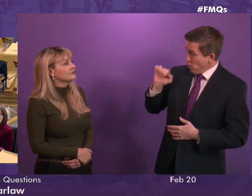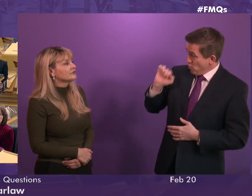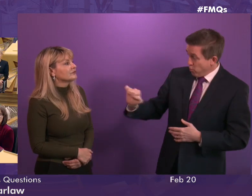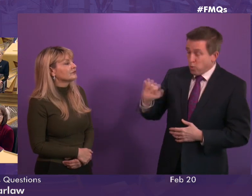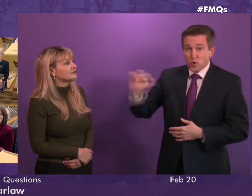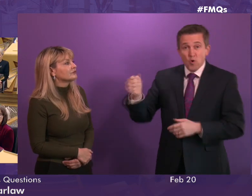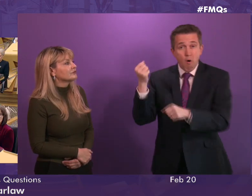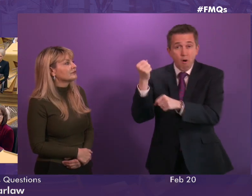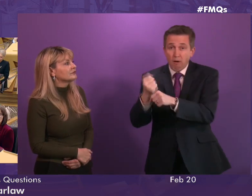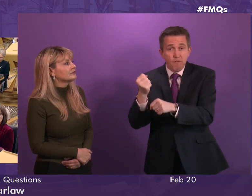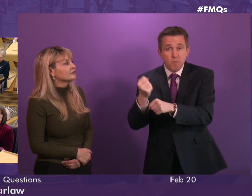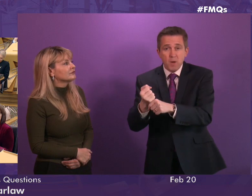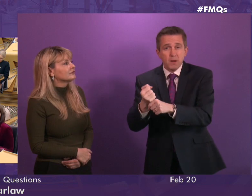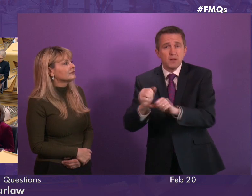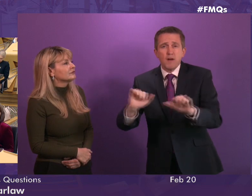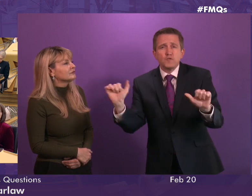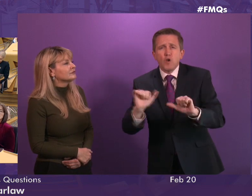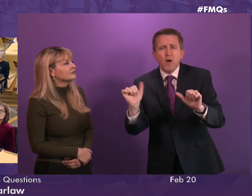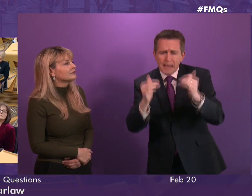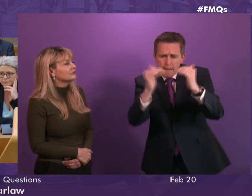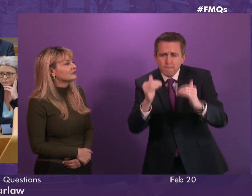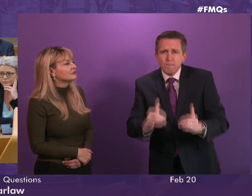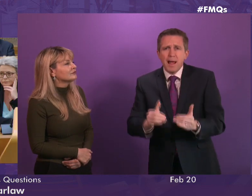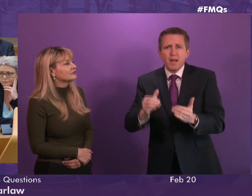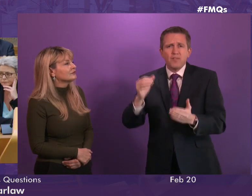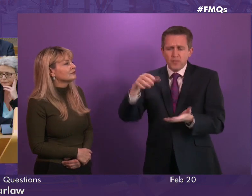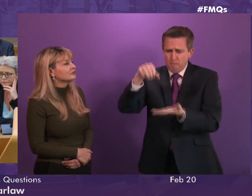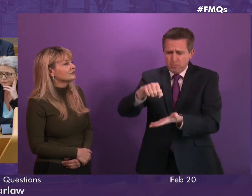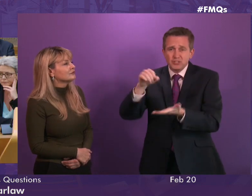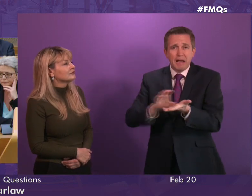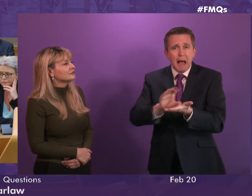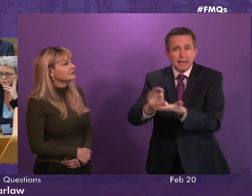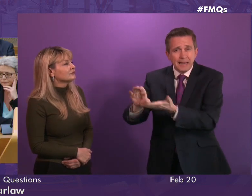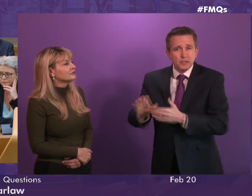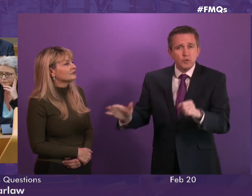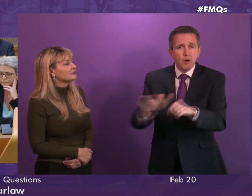have come anywhere close to meeting the budget allocation that front-line officers and the